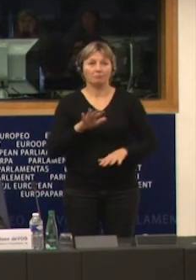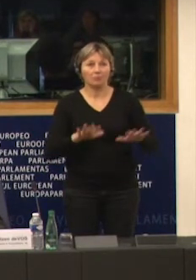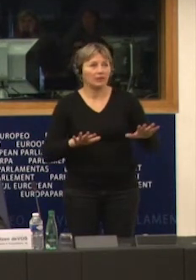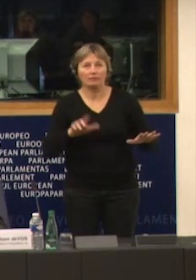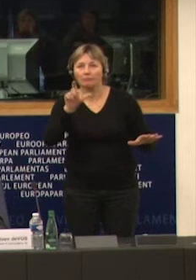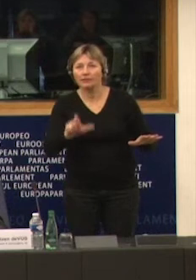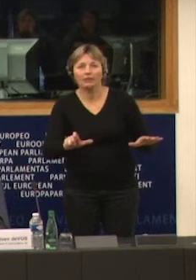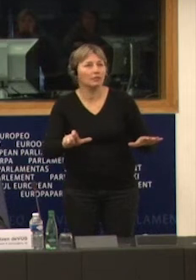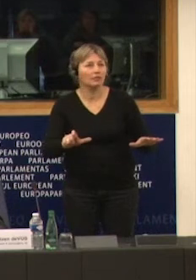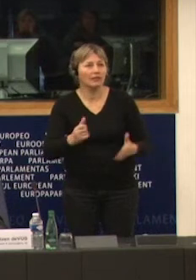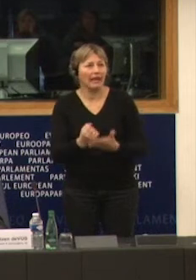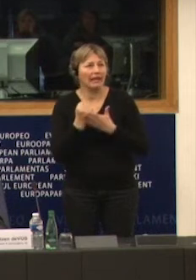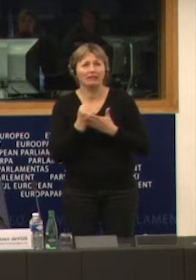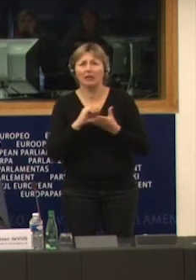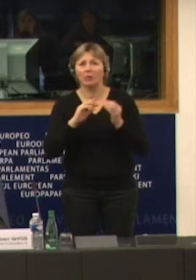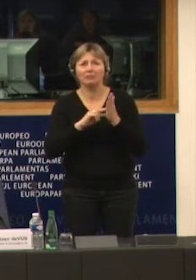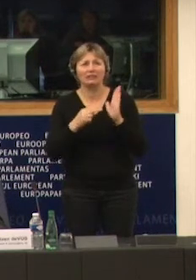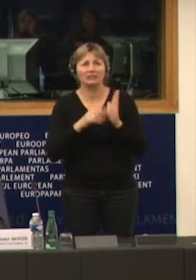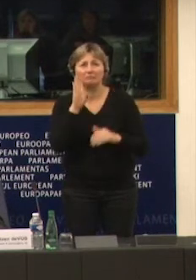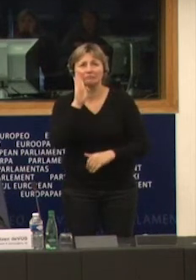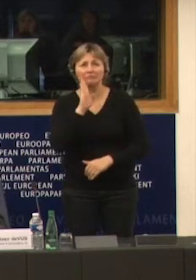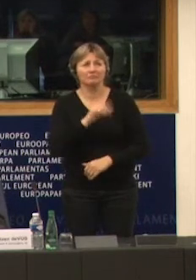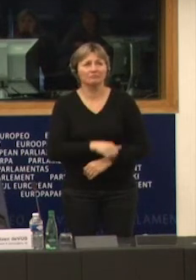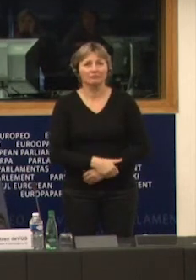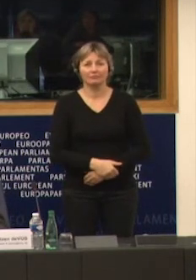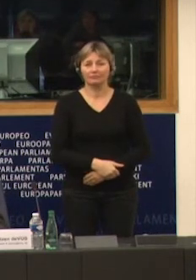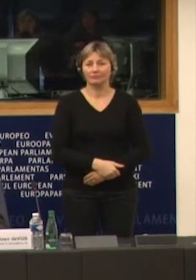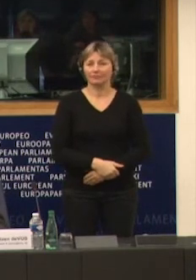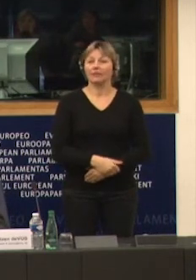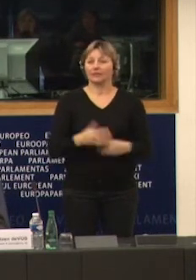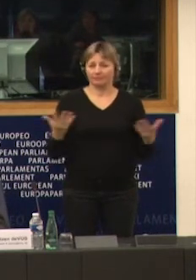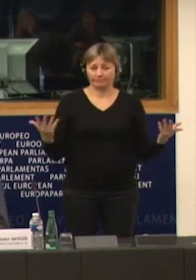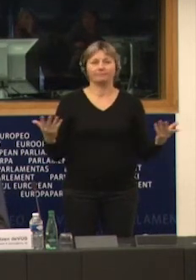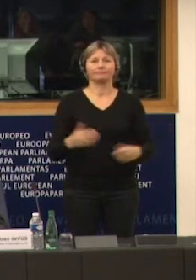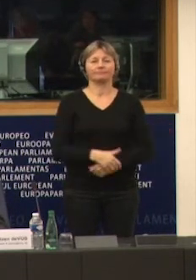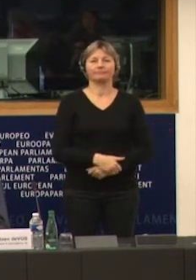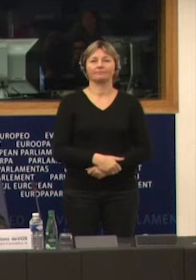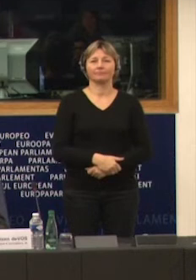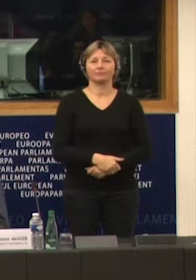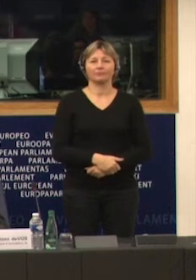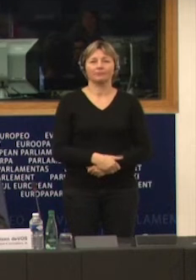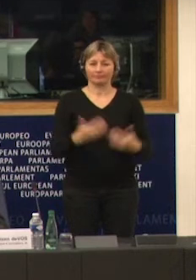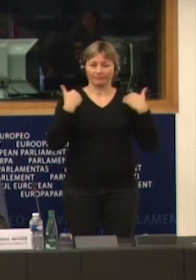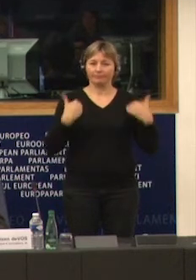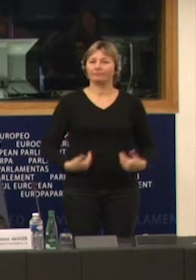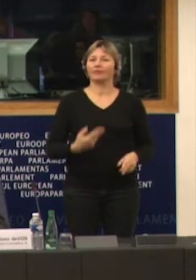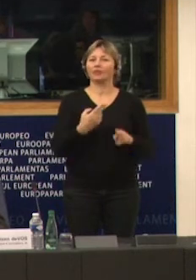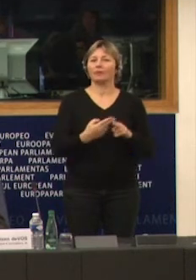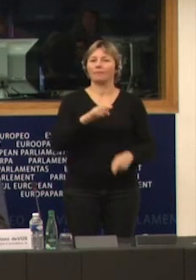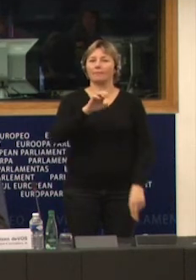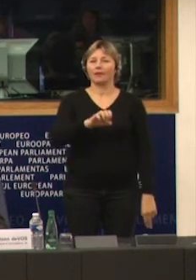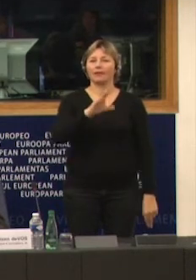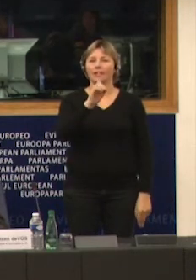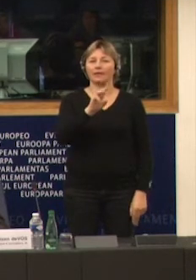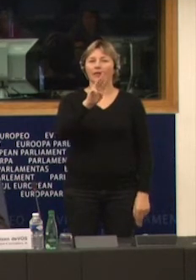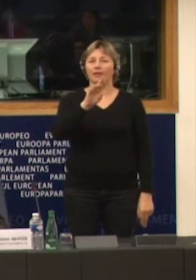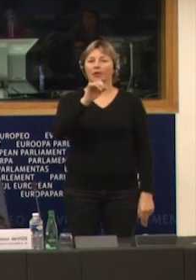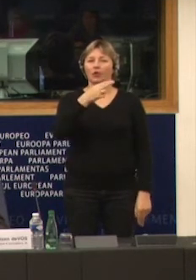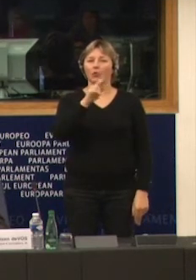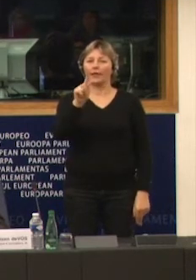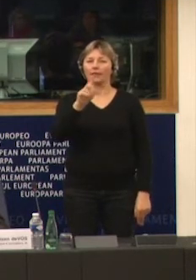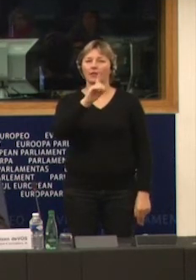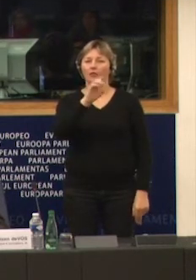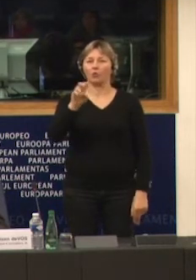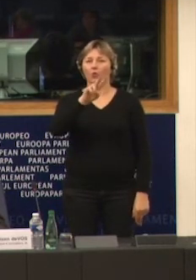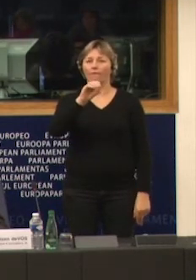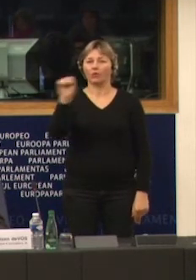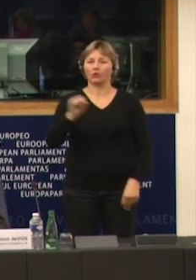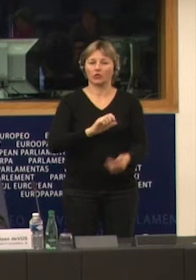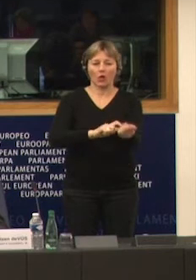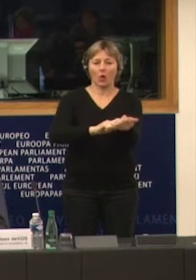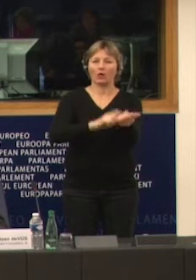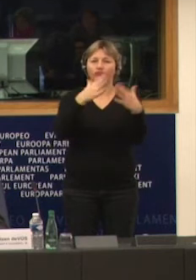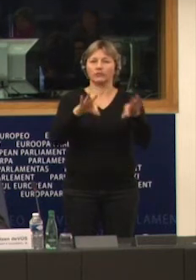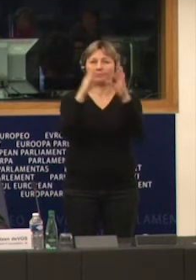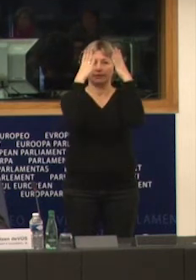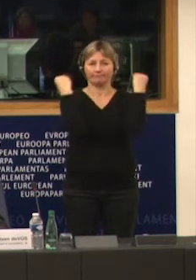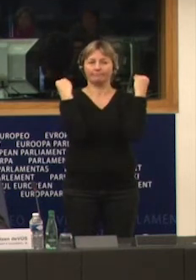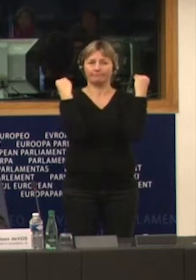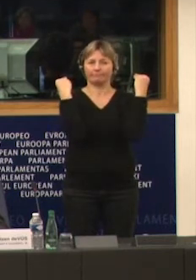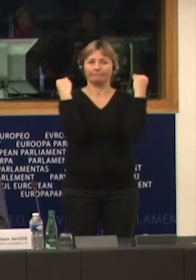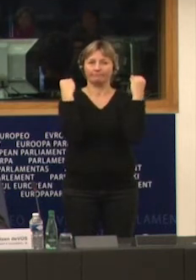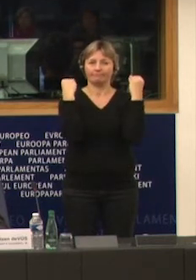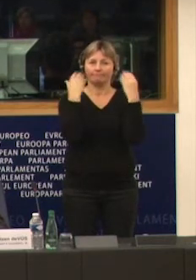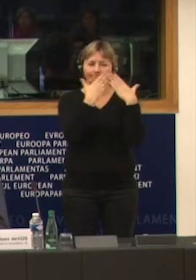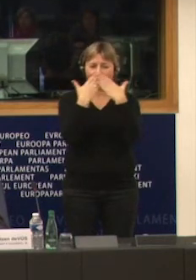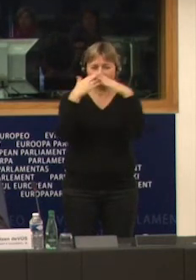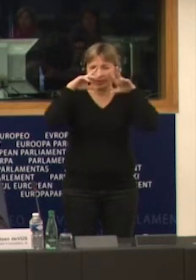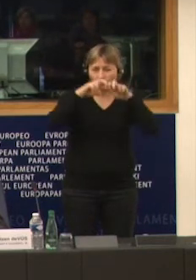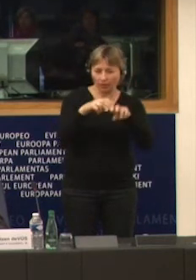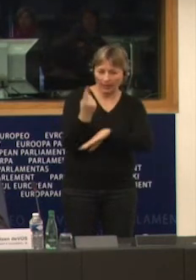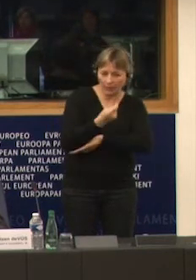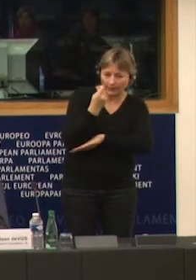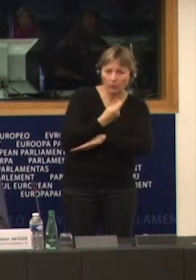My name is Edwin de Vos. I'm from the Netherlands. I do research on education, work, safety, health and disability.